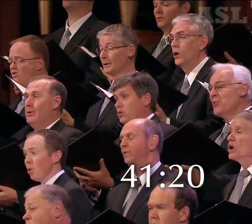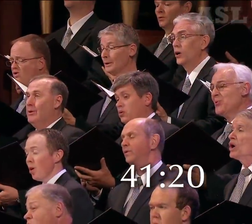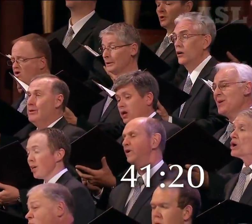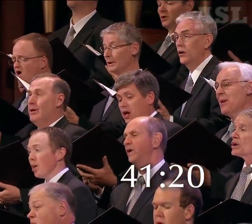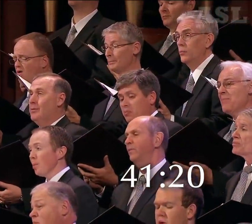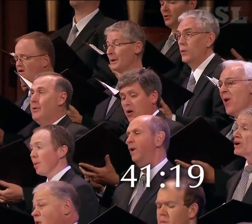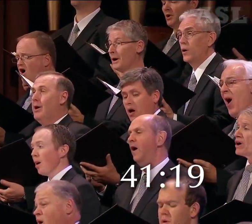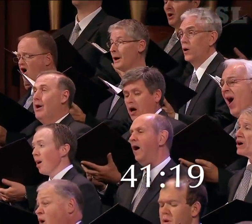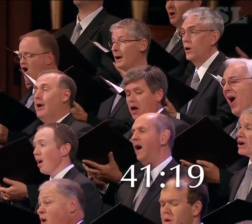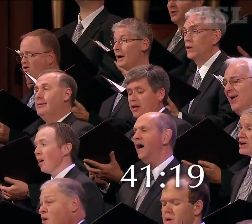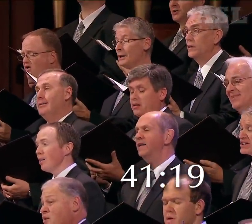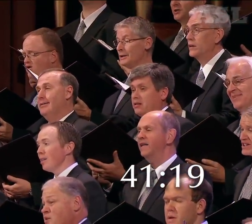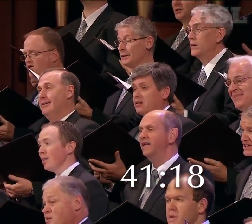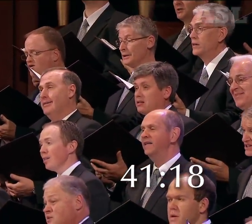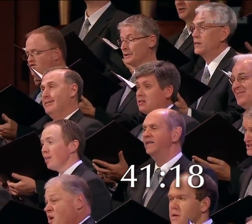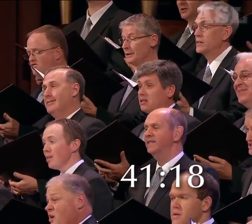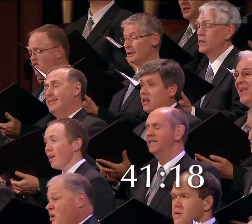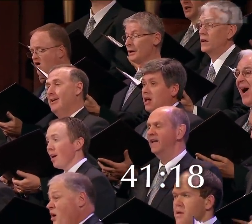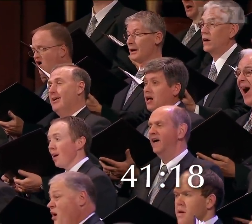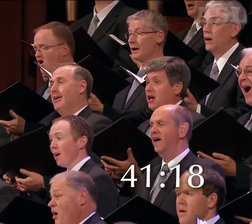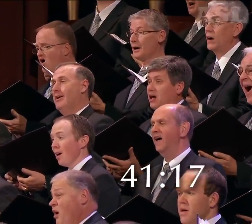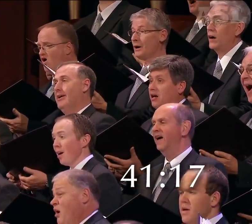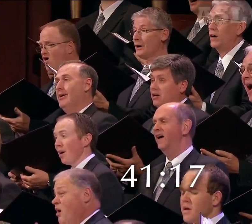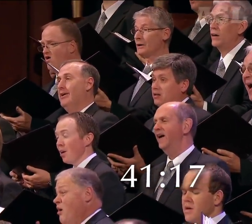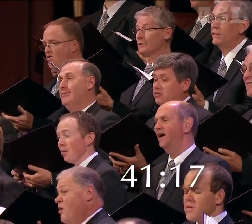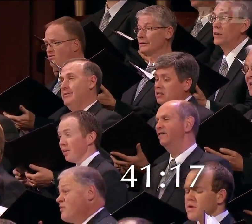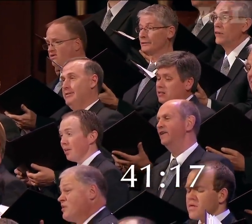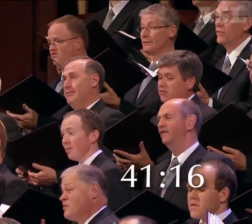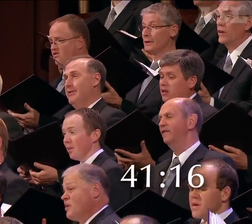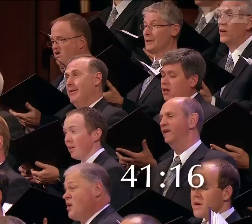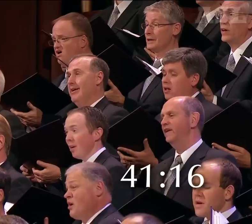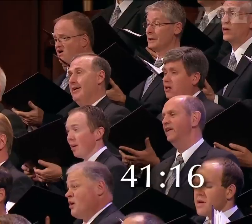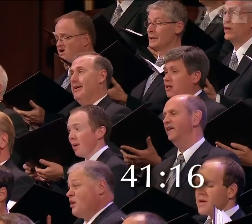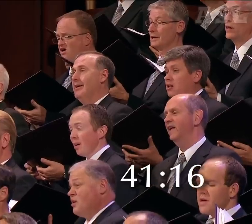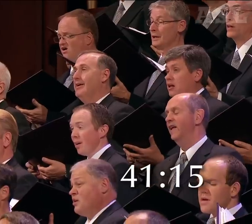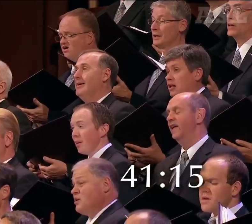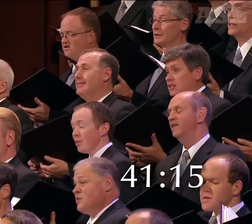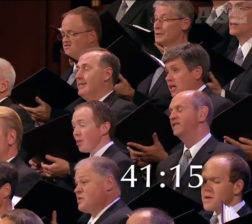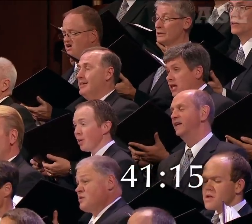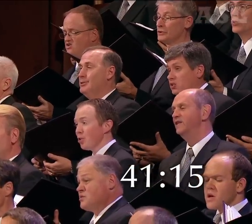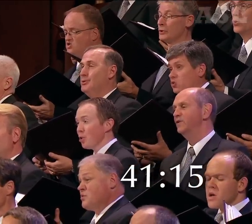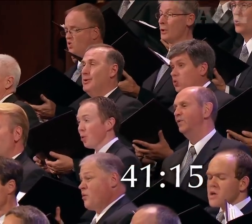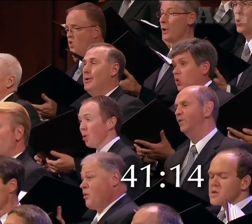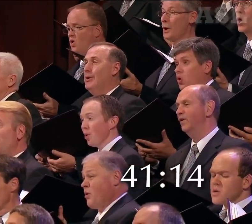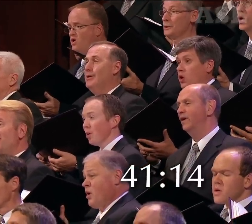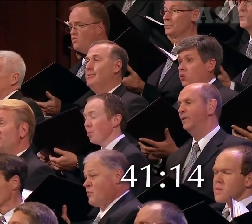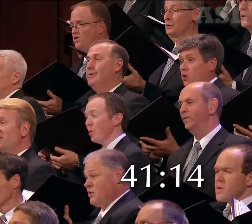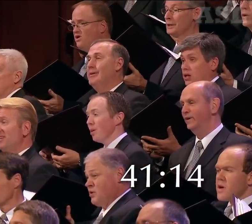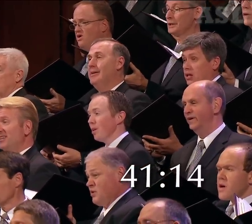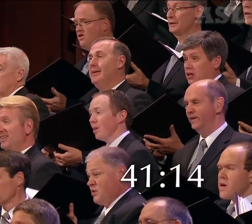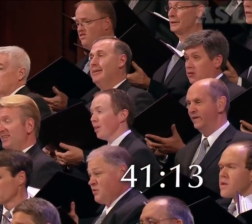THIS IS THE ENGLISH CLOSED CAPTION CHANNEL OF THE CHURCH OF JESUS CHRIST OF LATTER-DAY SAINTS.